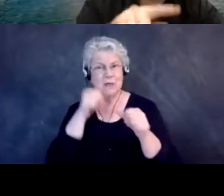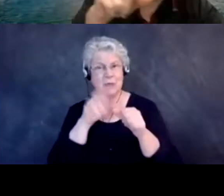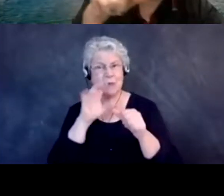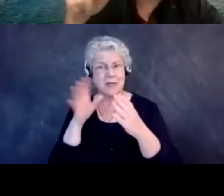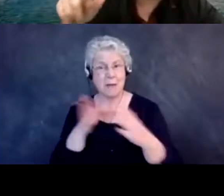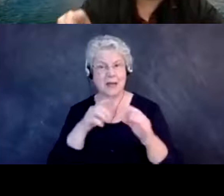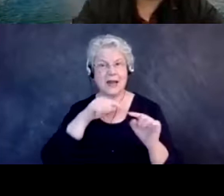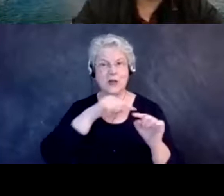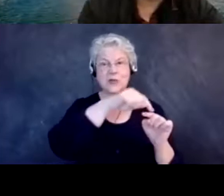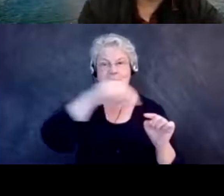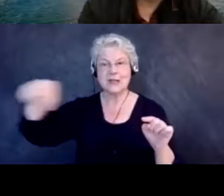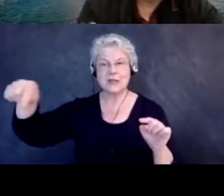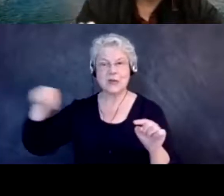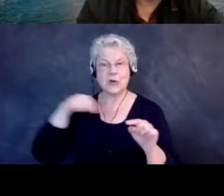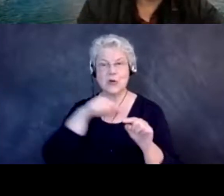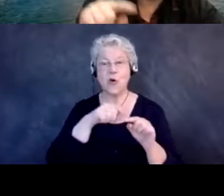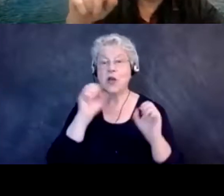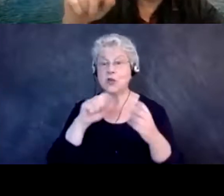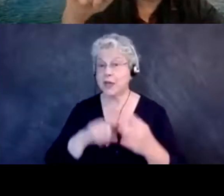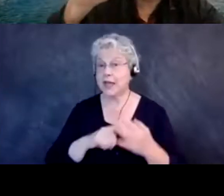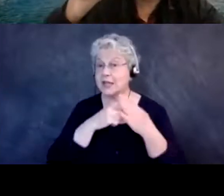because we can start something and then we’re going to go back and we're going